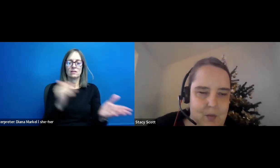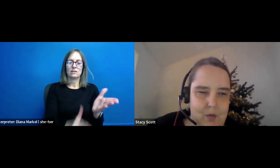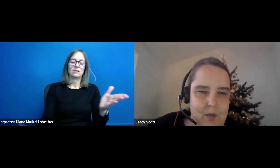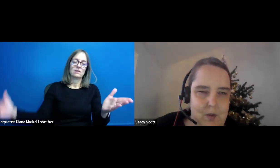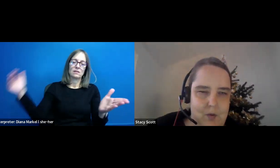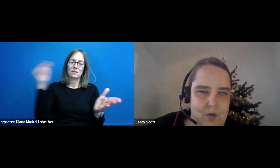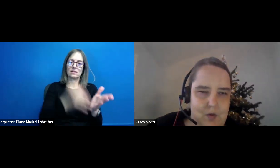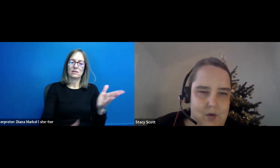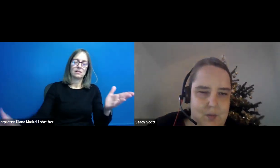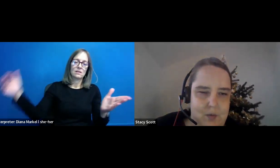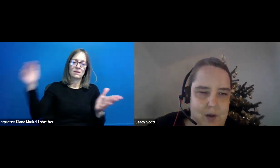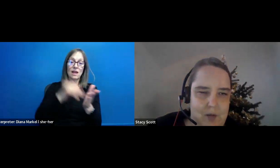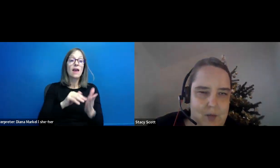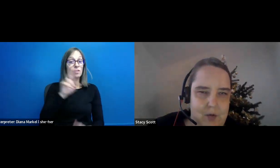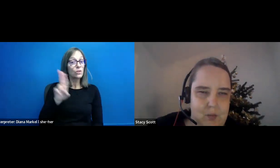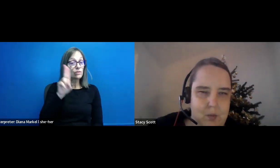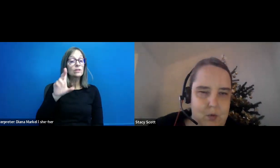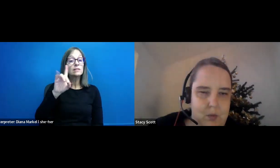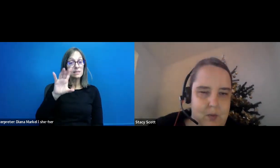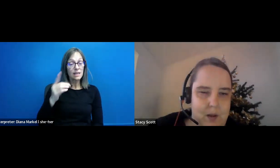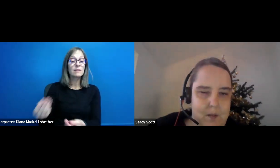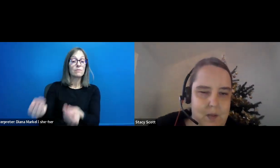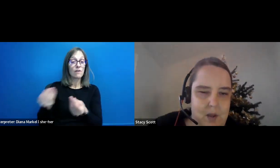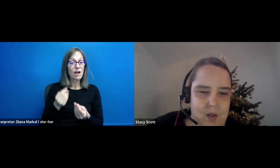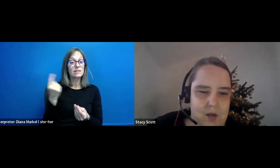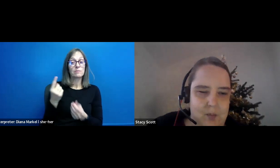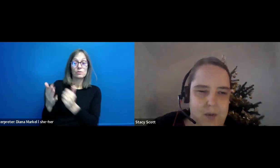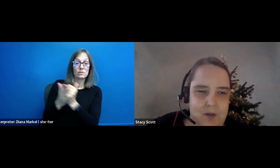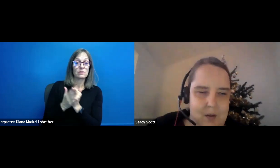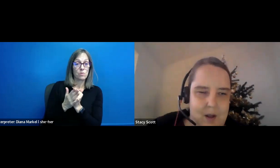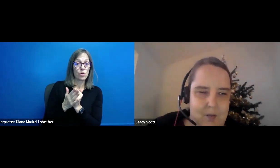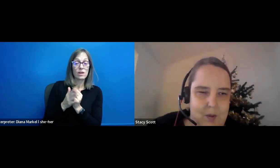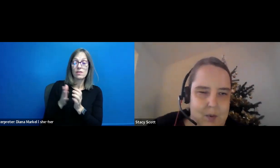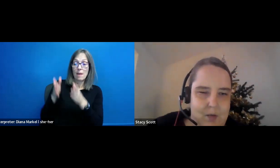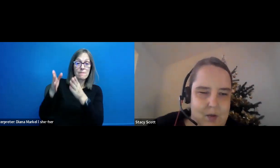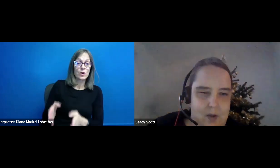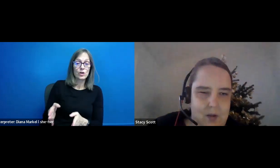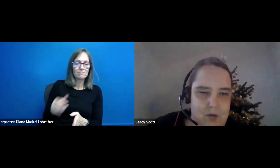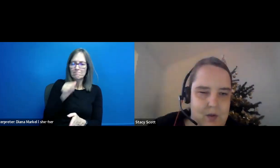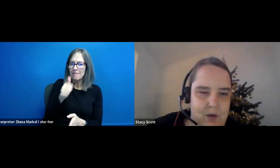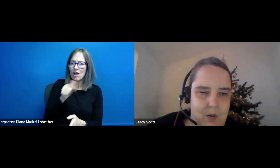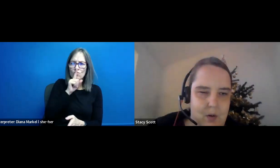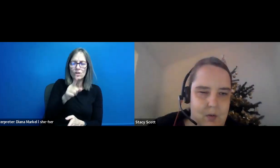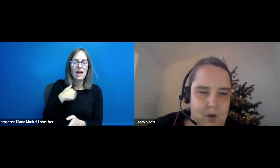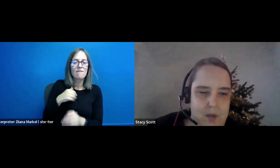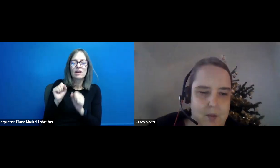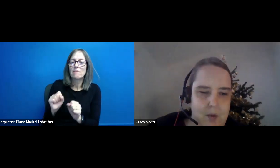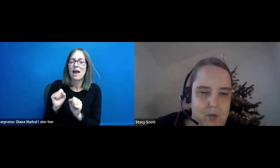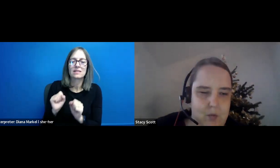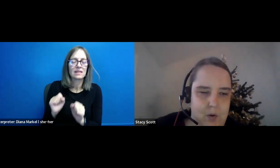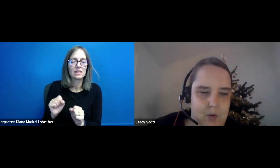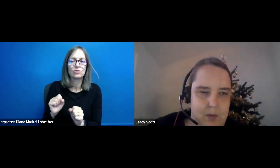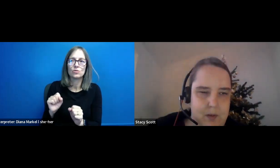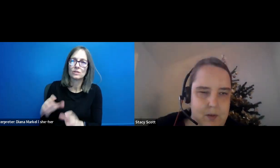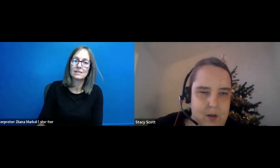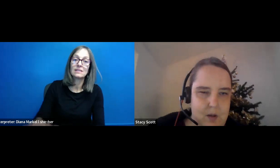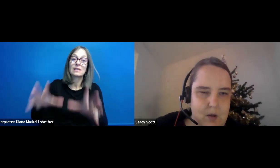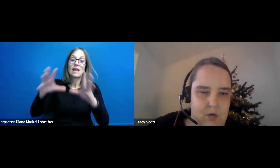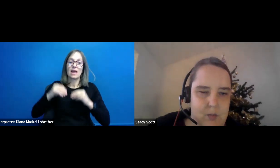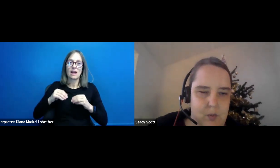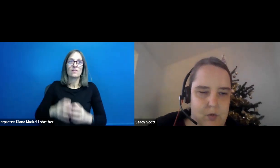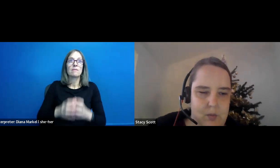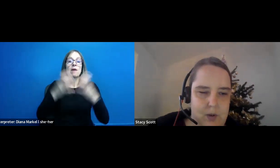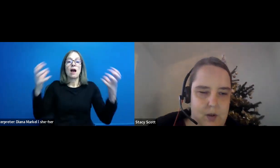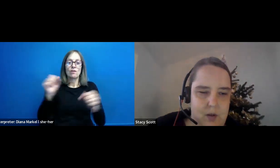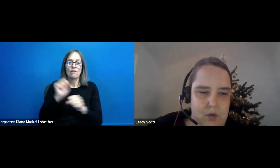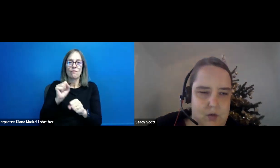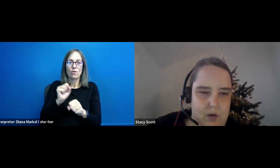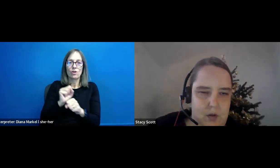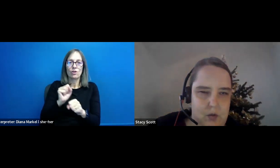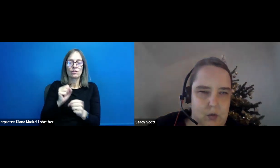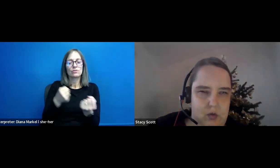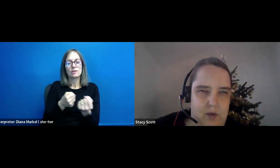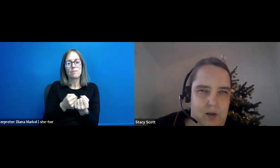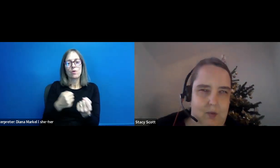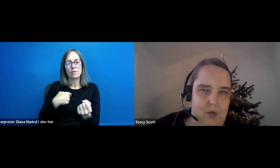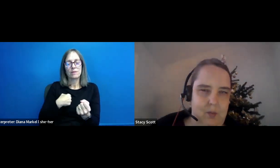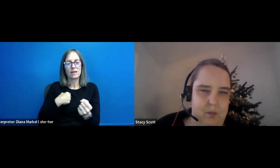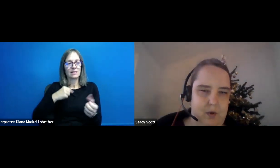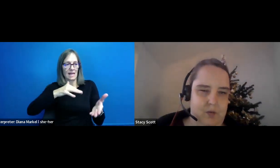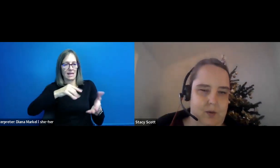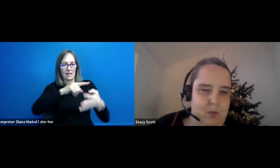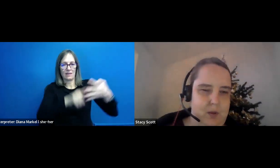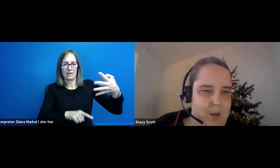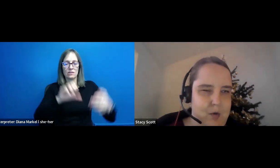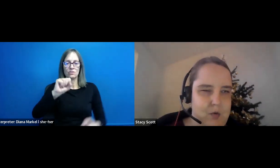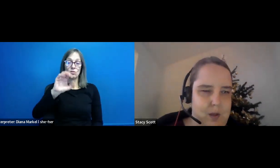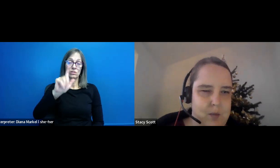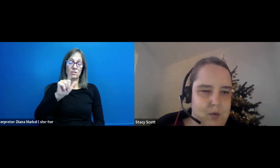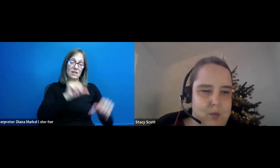and although the University did provide somebody to support you with that, they simply didn't have the capacity to take on the amount of work that would be needed to support somebody studying social sciences. Because if i'm looking at how much time it took me